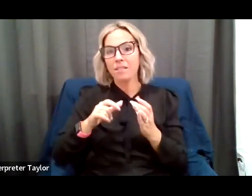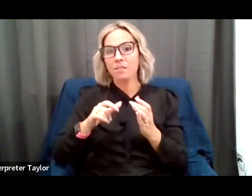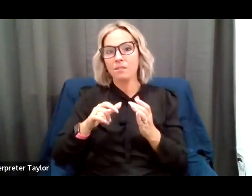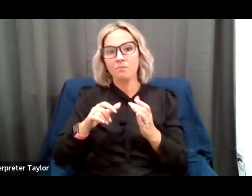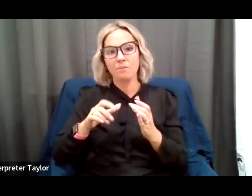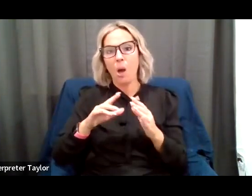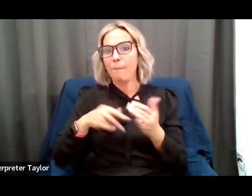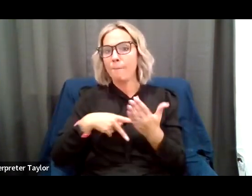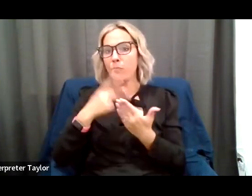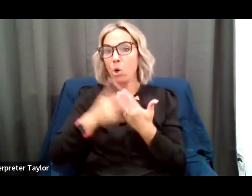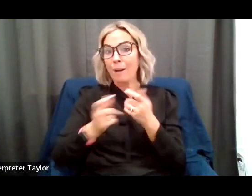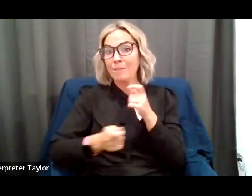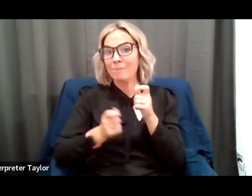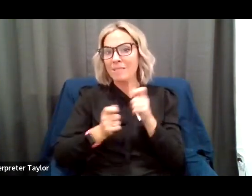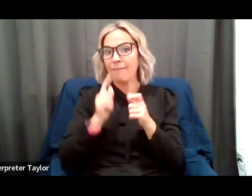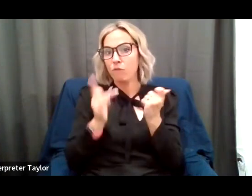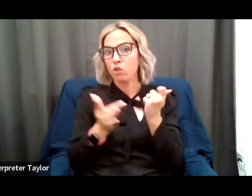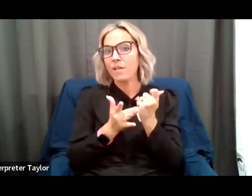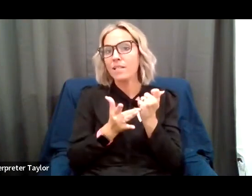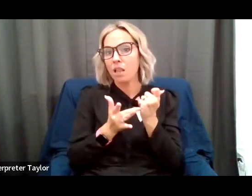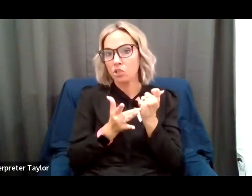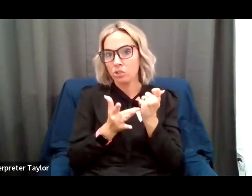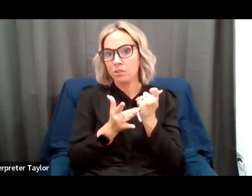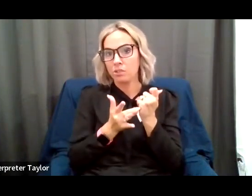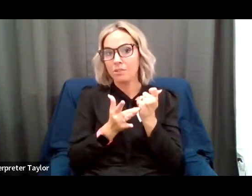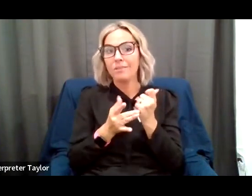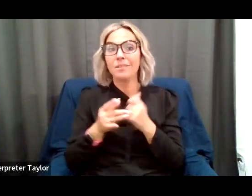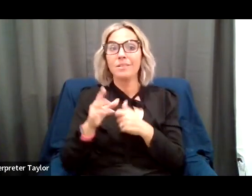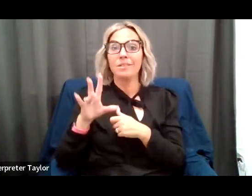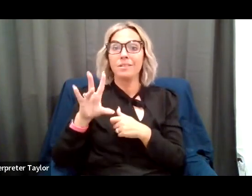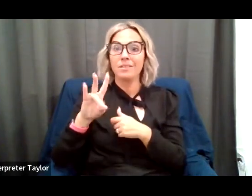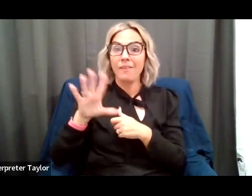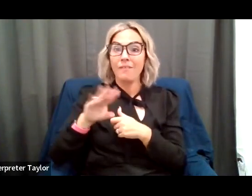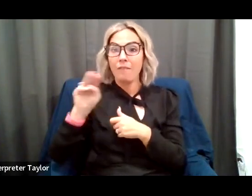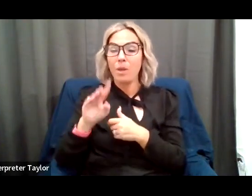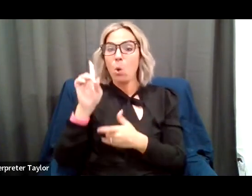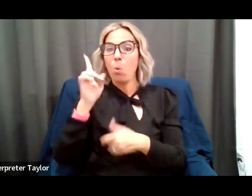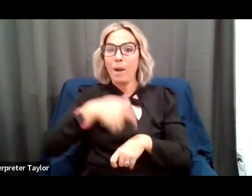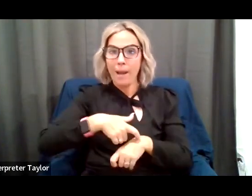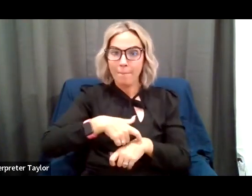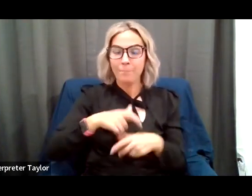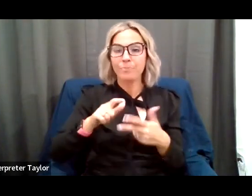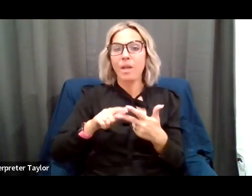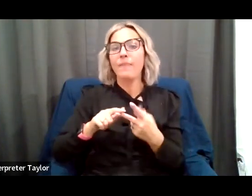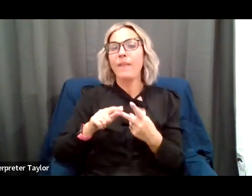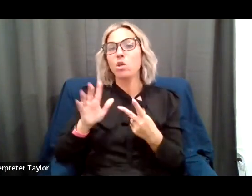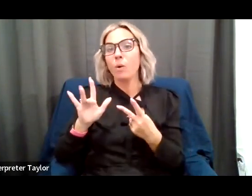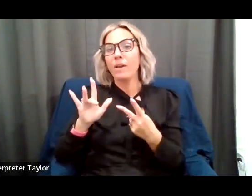specifically for technology. 75 million, one-time 25 million, which will be ongoing.